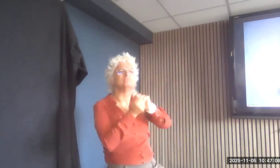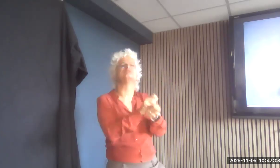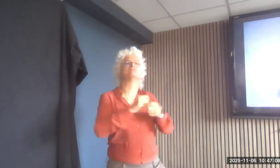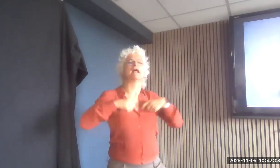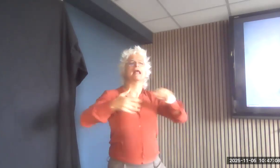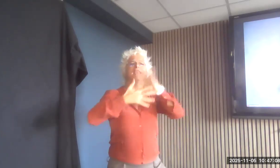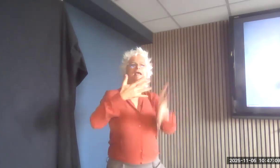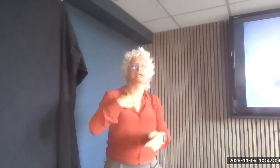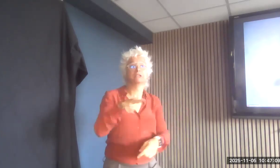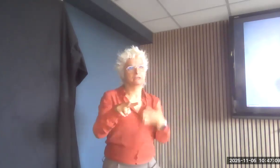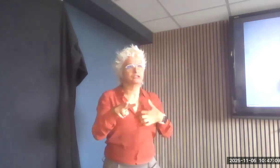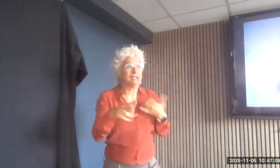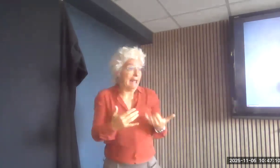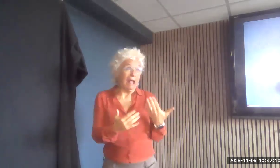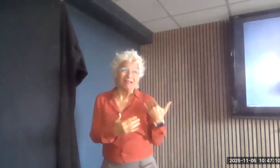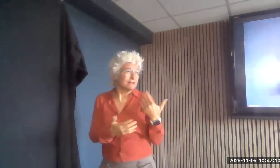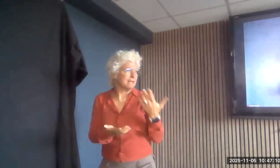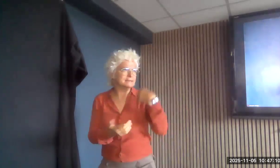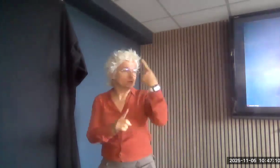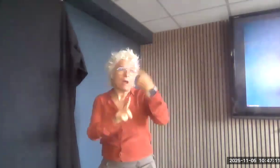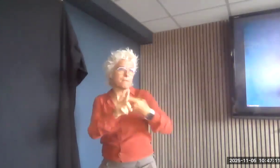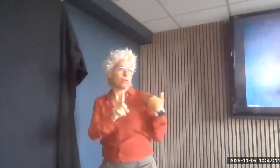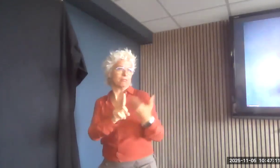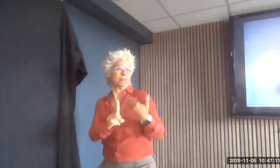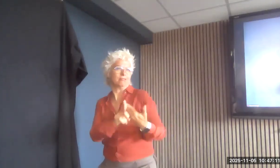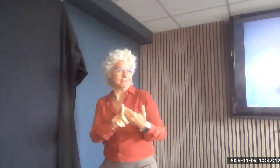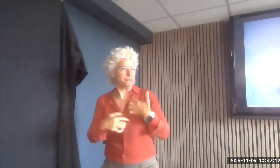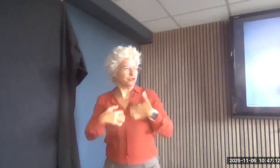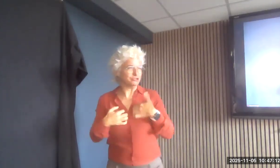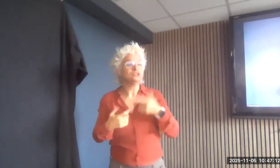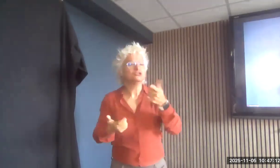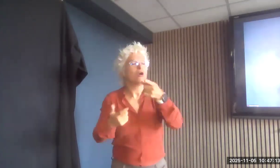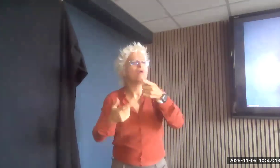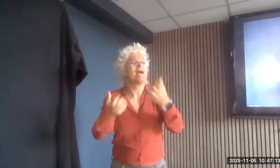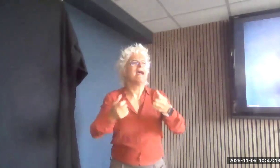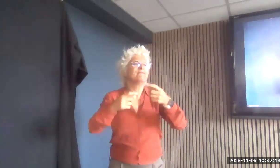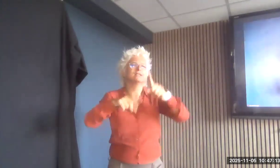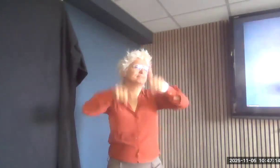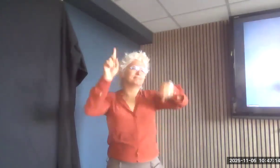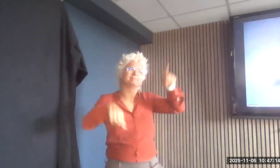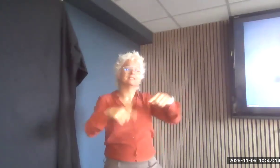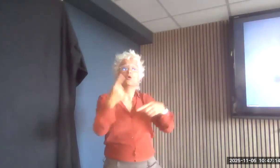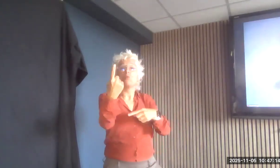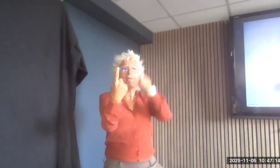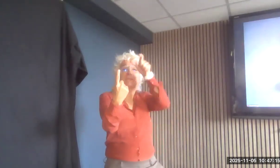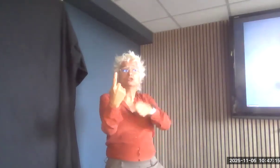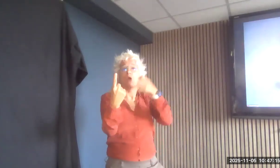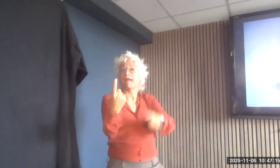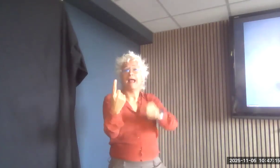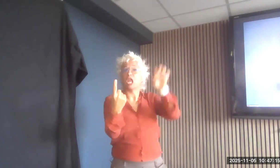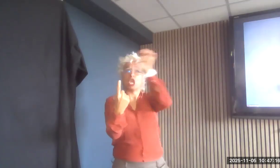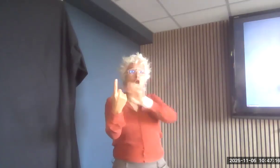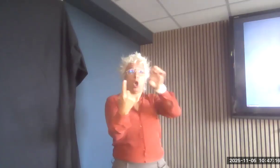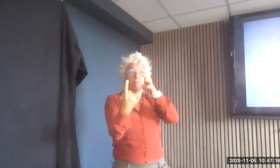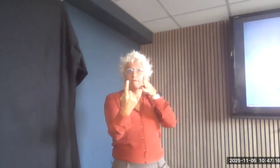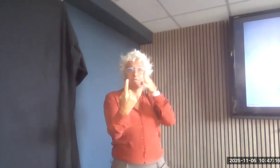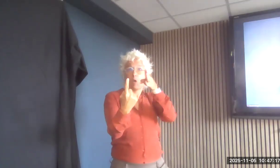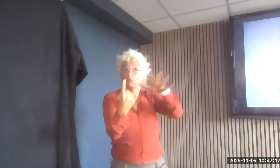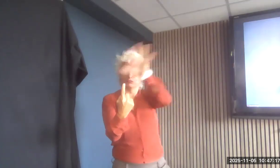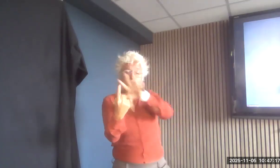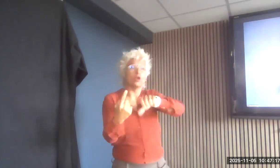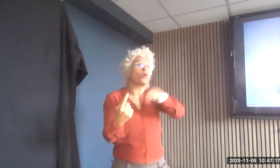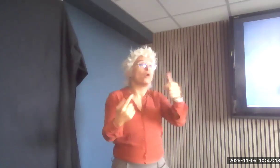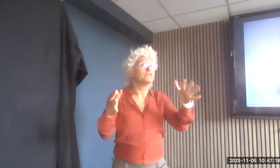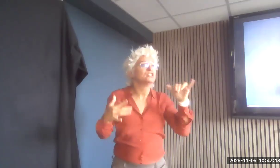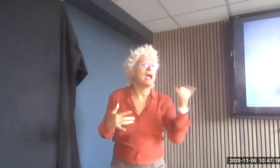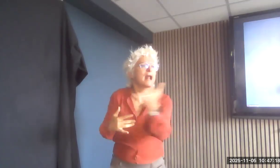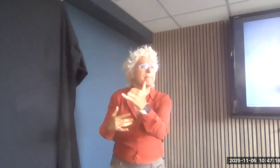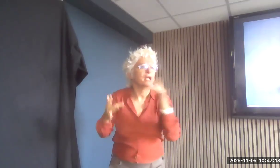And they had started to learn, use international science as a tool to learning Libras. And again, we're having more opportunity to access Libras because of these online settings.